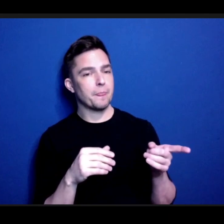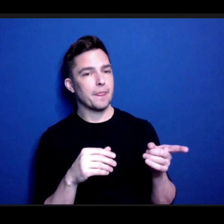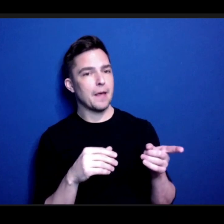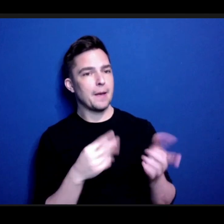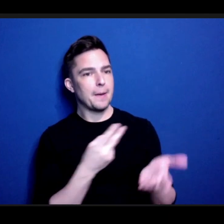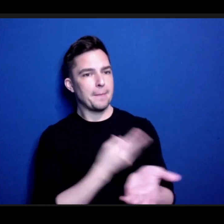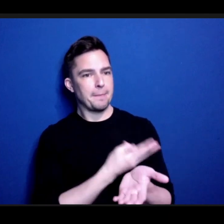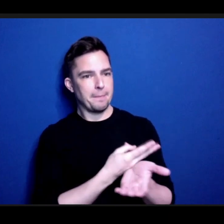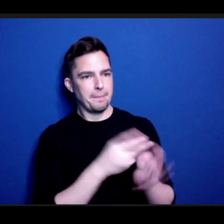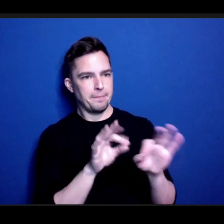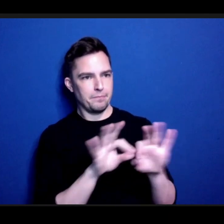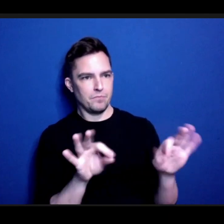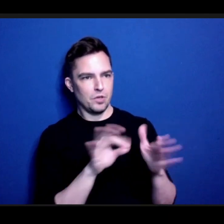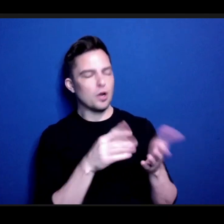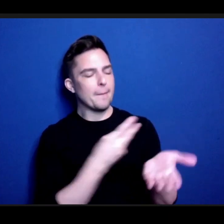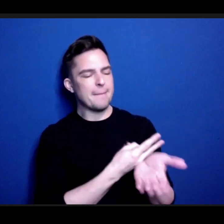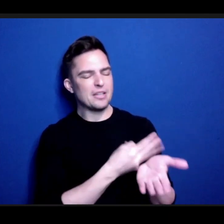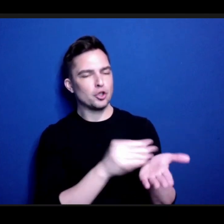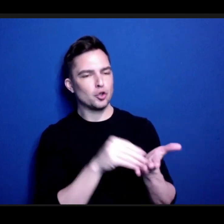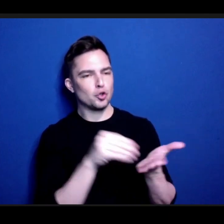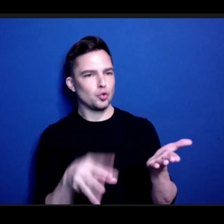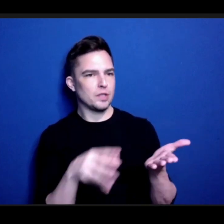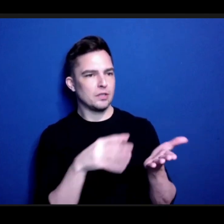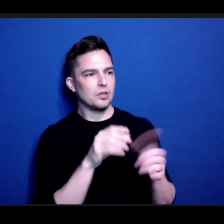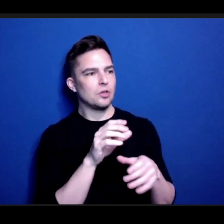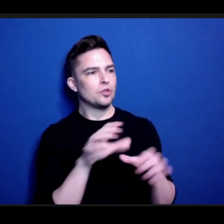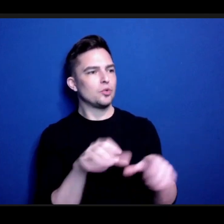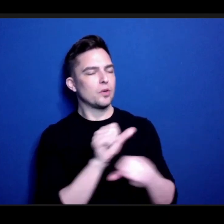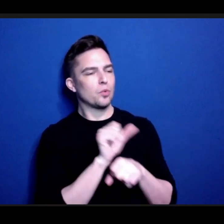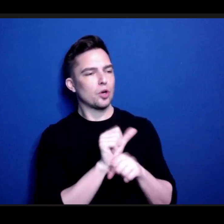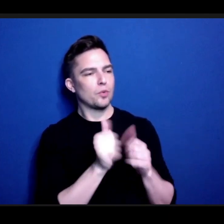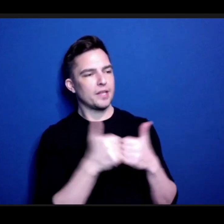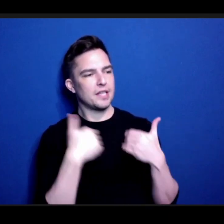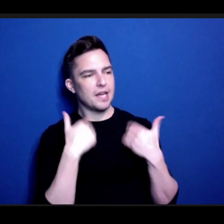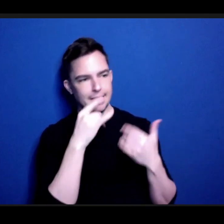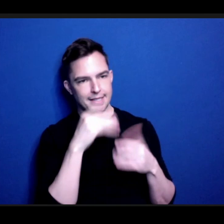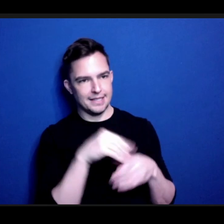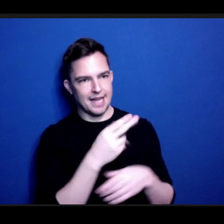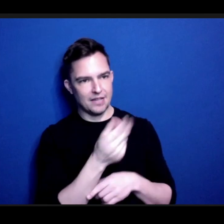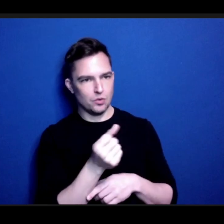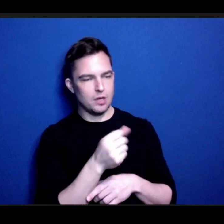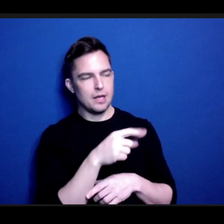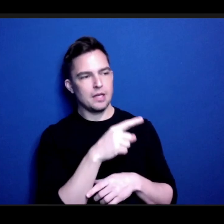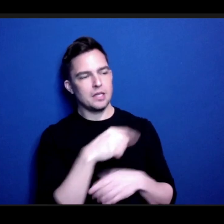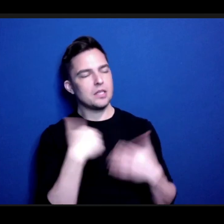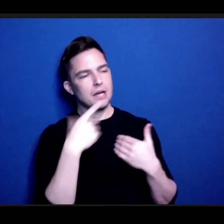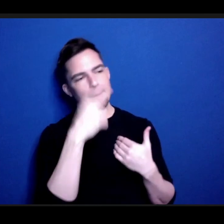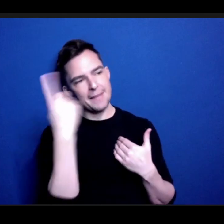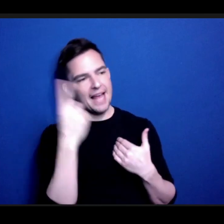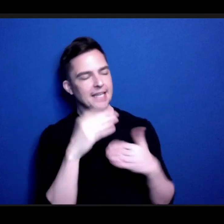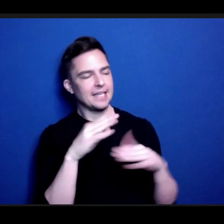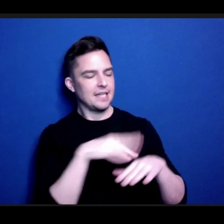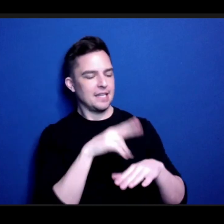doing work with young people in high schools, young black and Indigenous folks in particular,